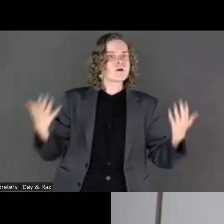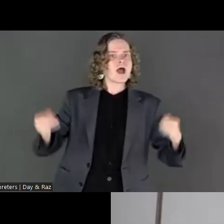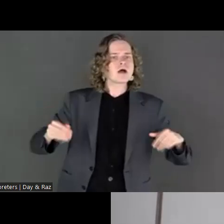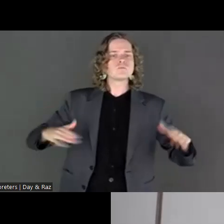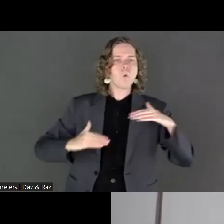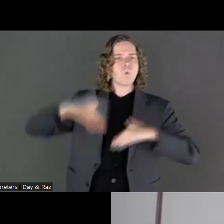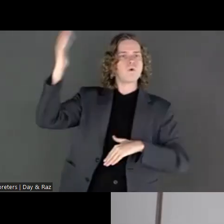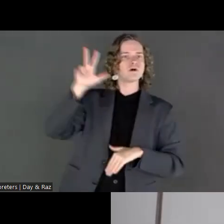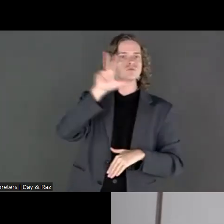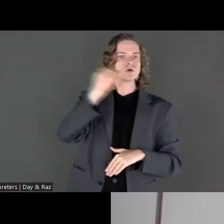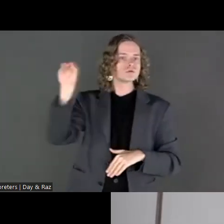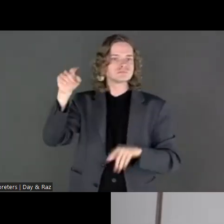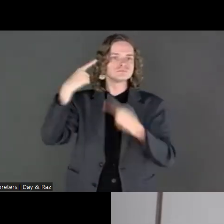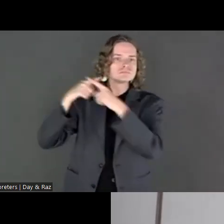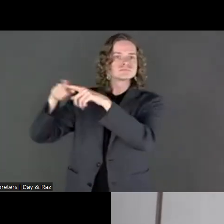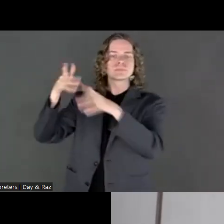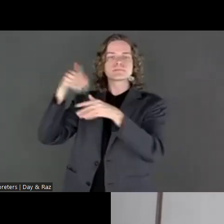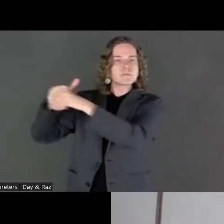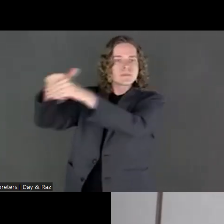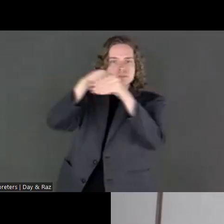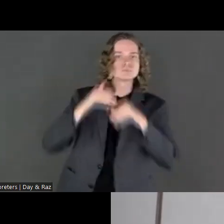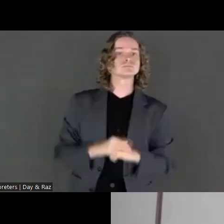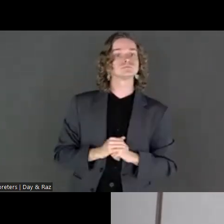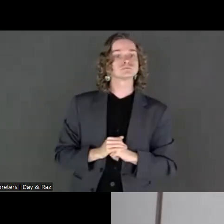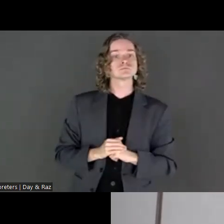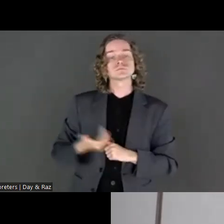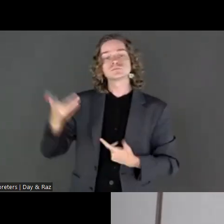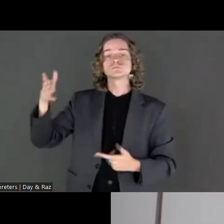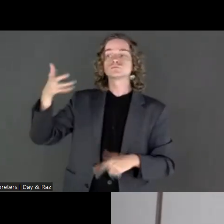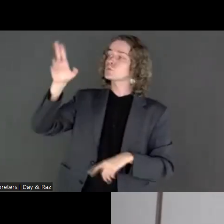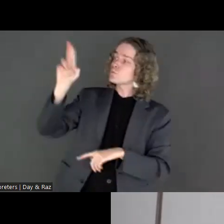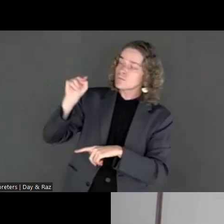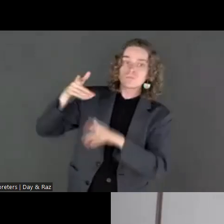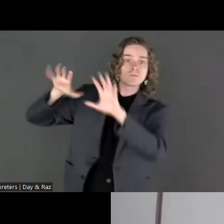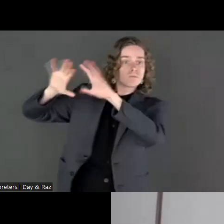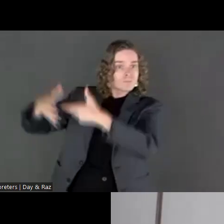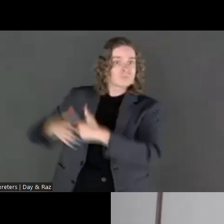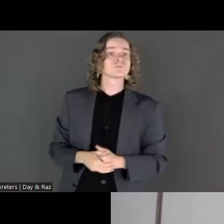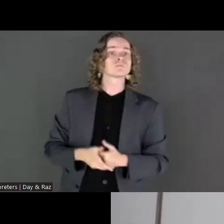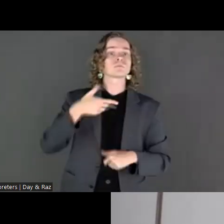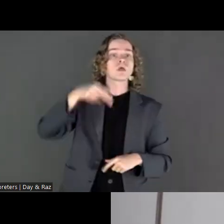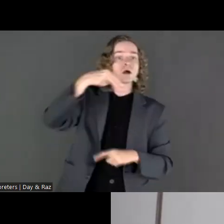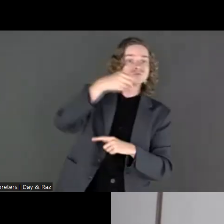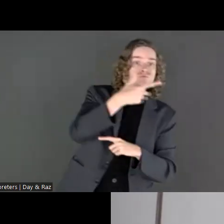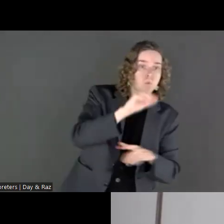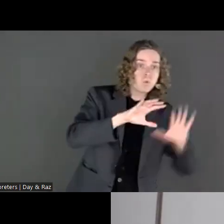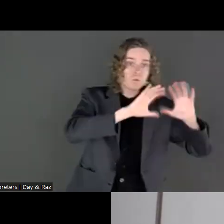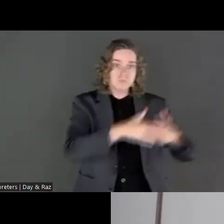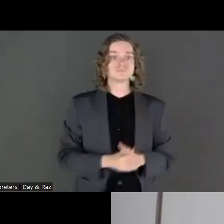NGOs and UN entities working together to advance disability inclusive humanitarian action.